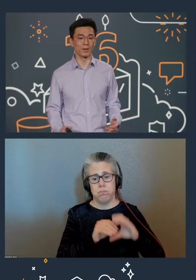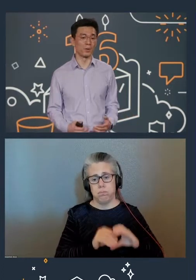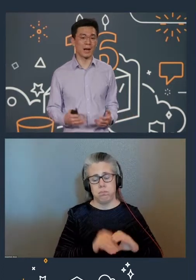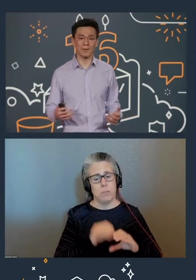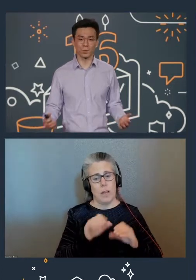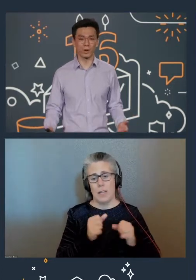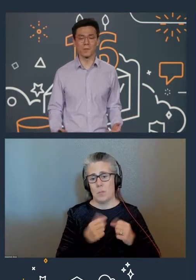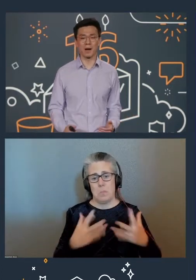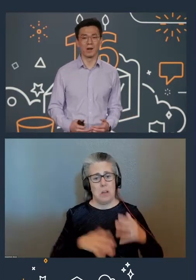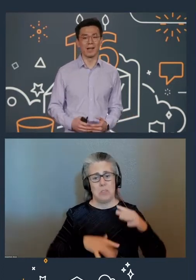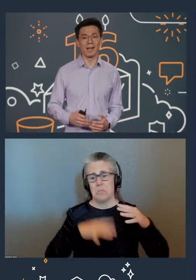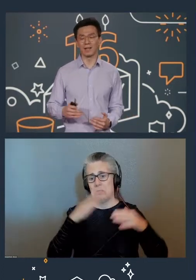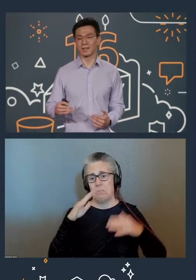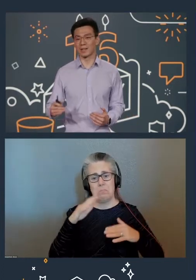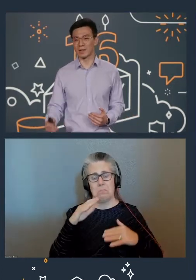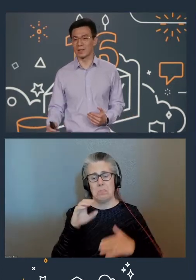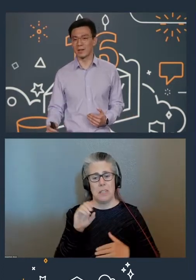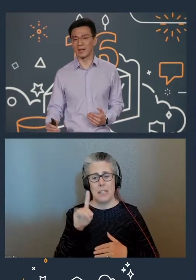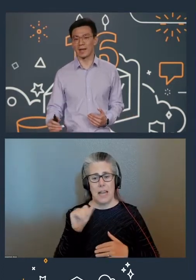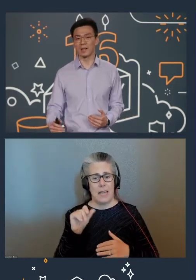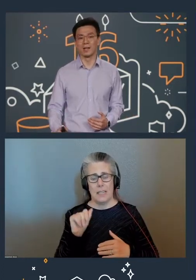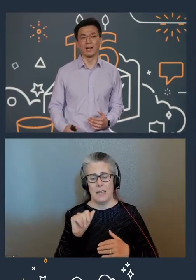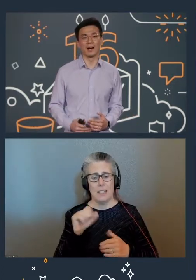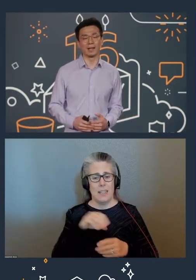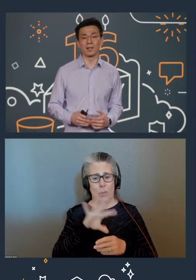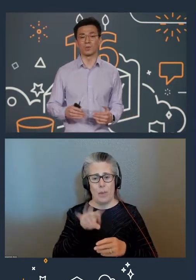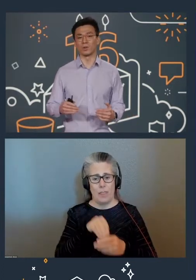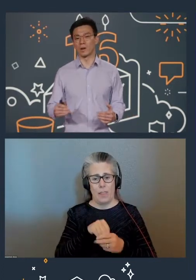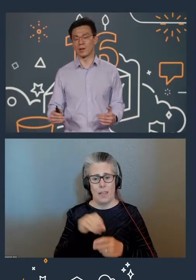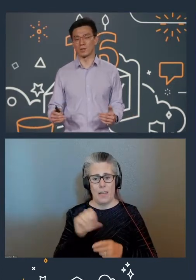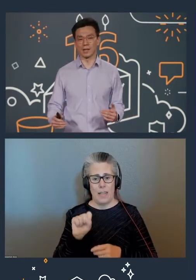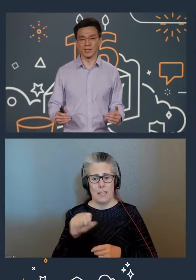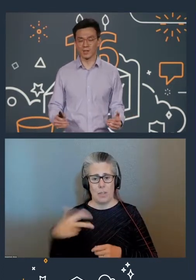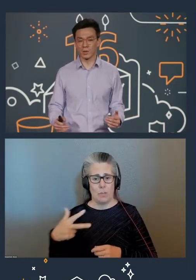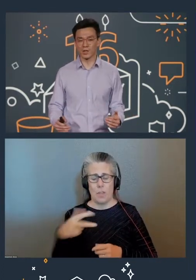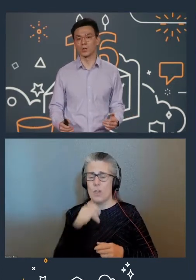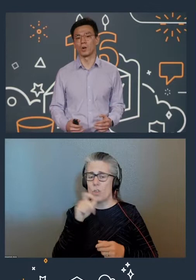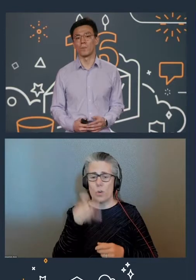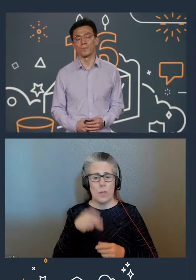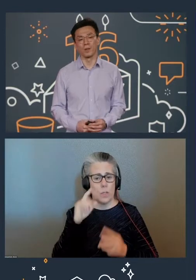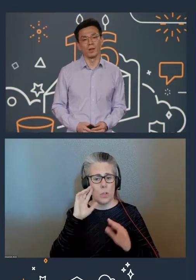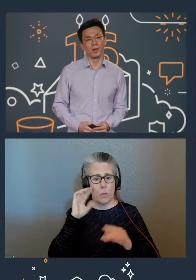You don't have to worry about hitting scaling limit again, getting to the right utilization ratio.